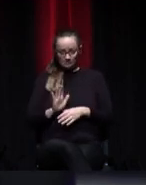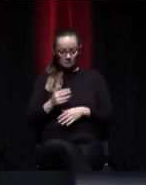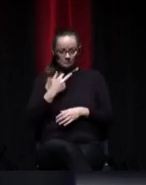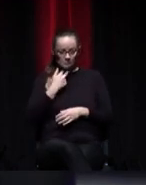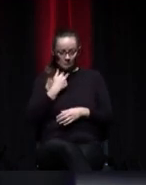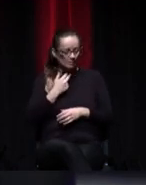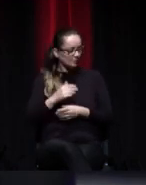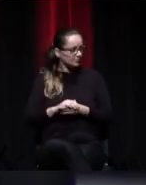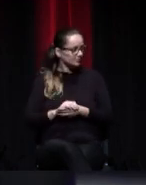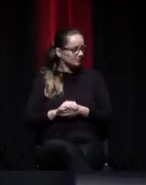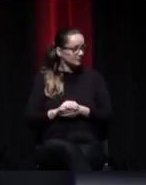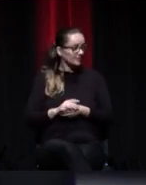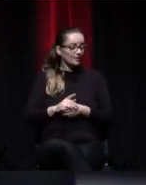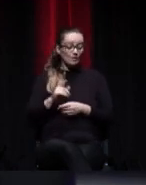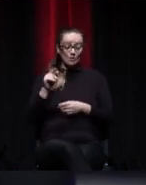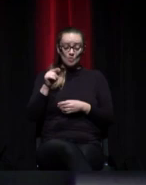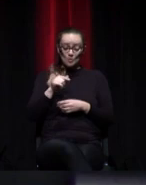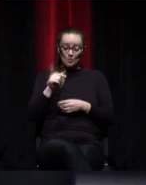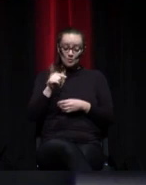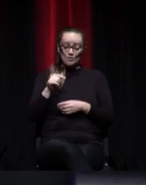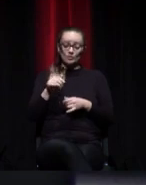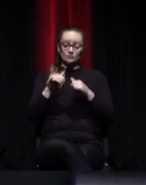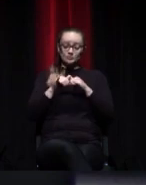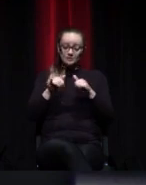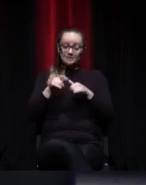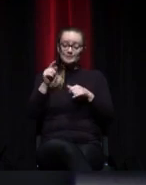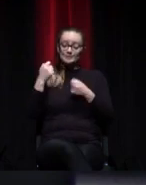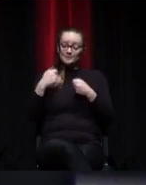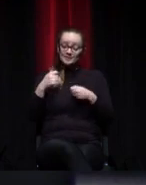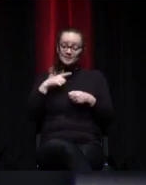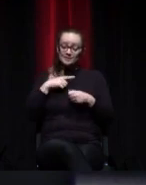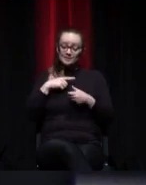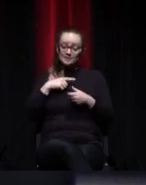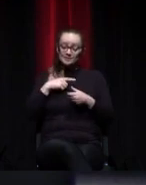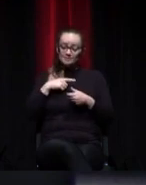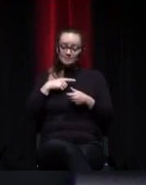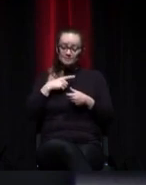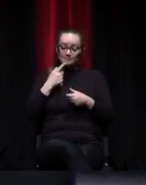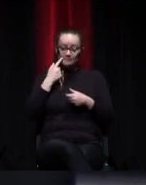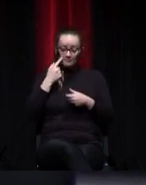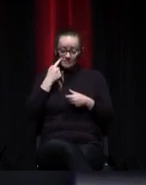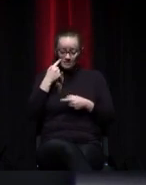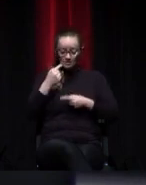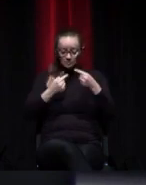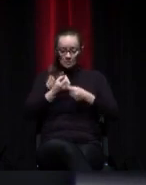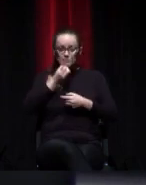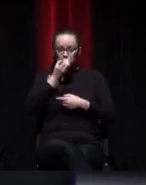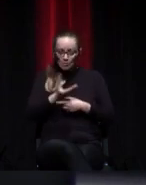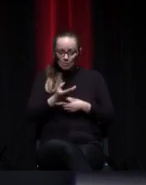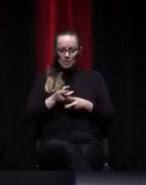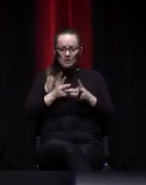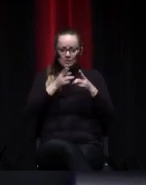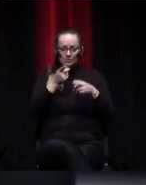The program of the press is that the discussion be good. More or less like going to a soccer to cheer for the referee.